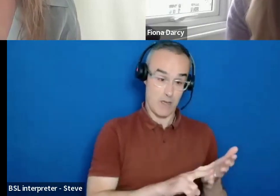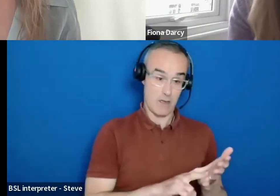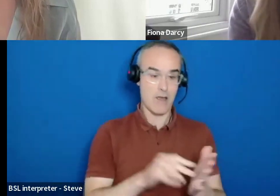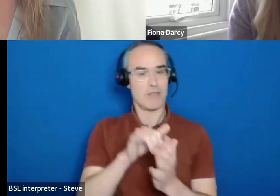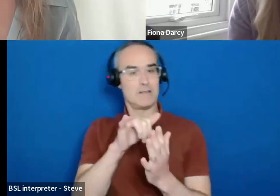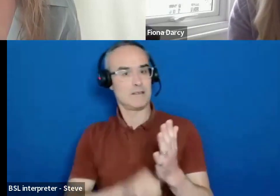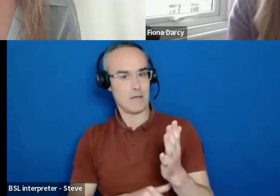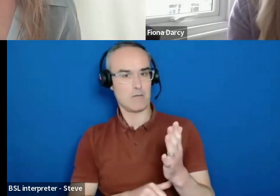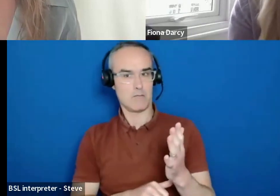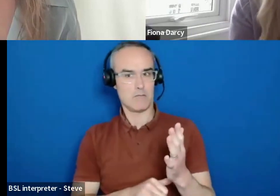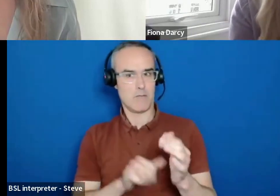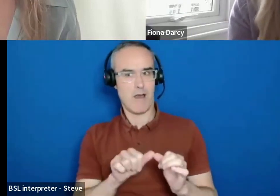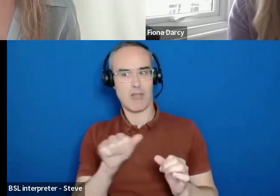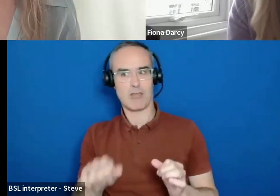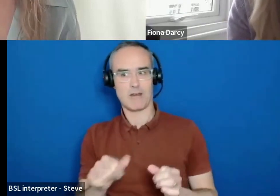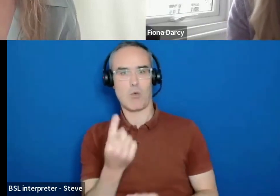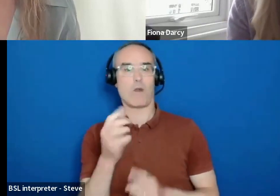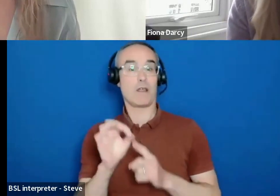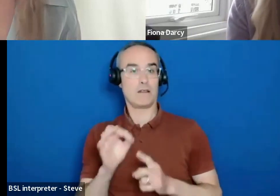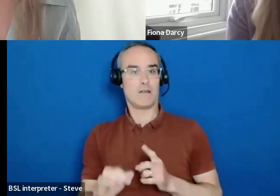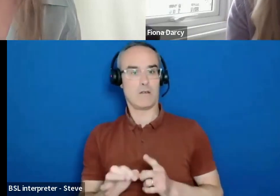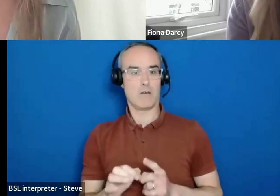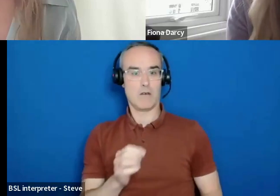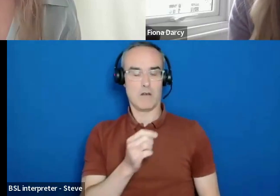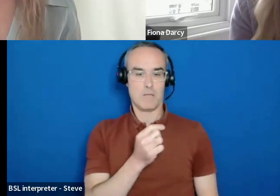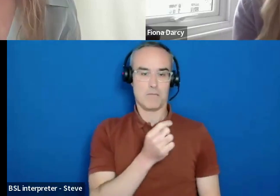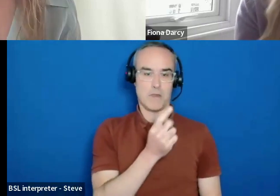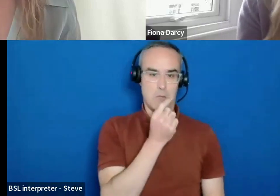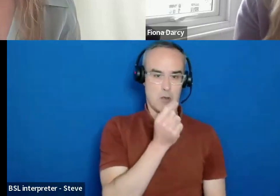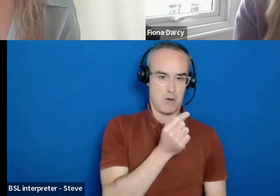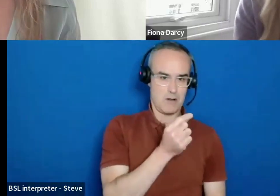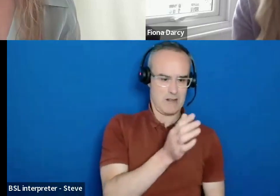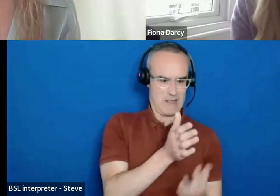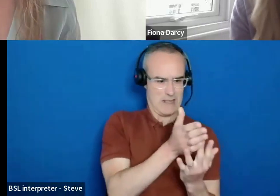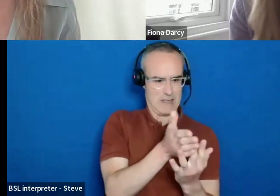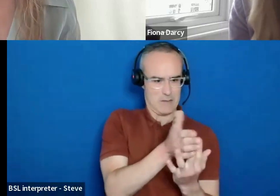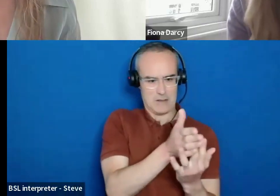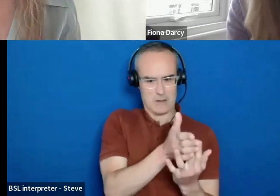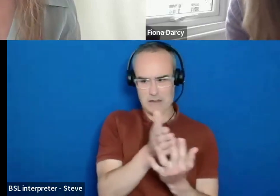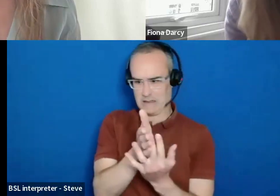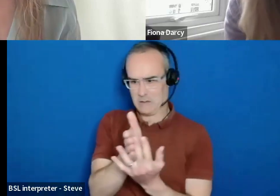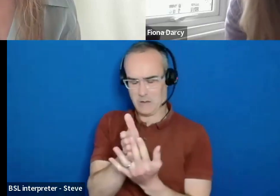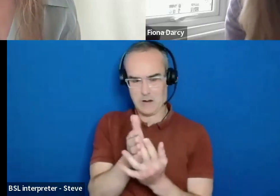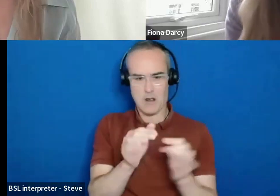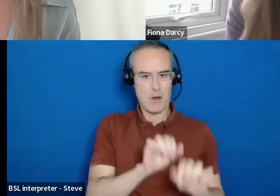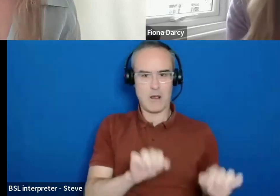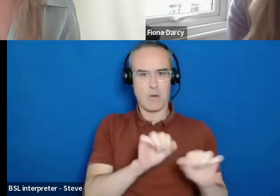you might be waiting quite a while between that and finding out whether you got the role or not.